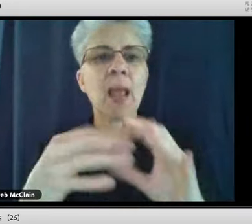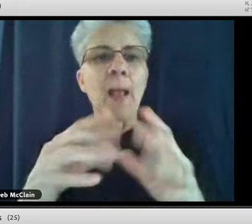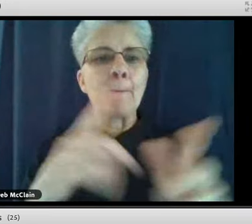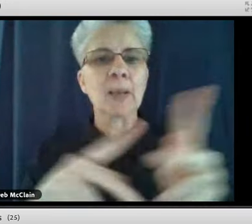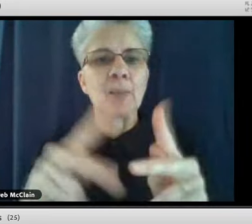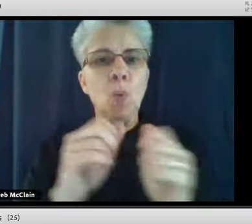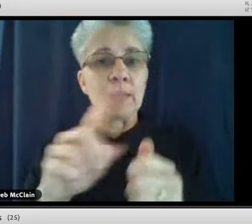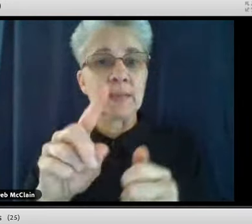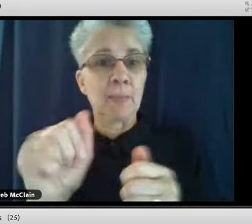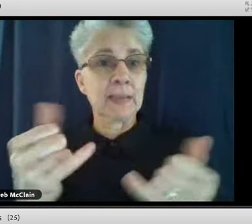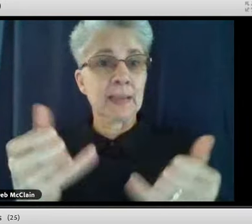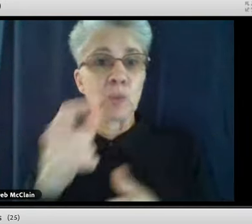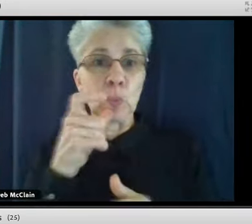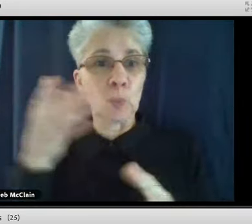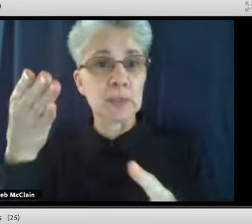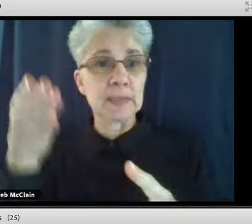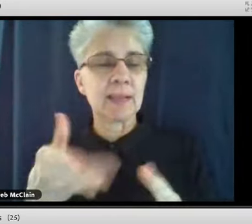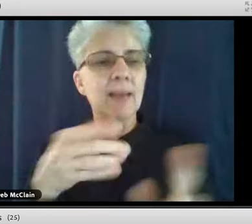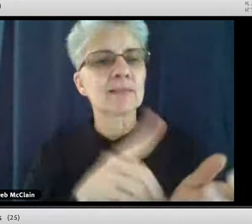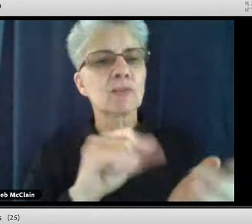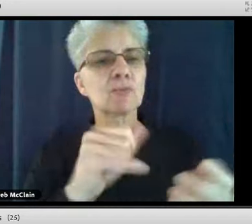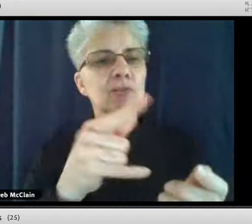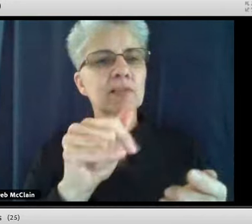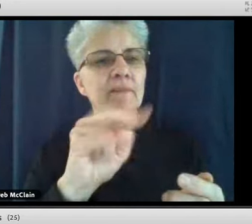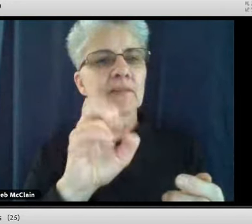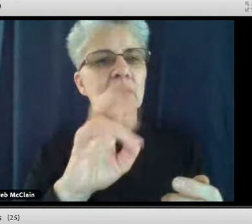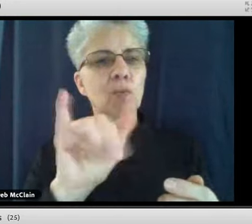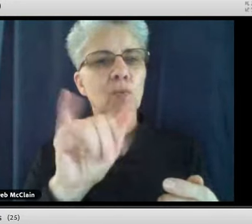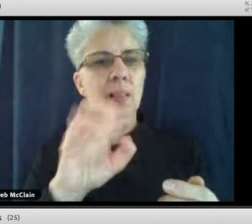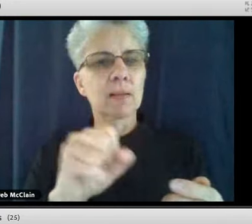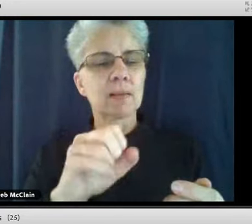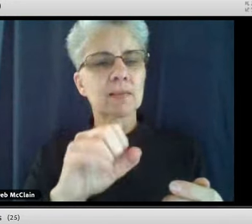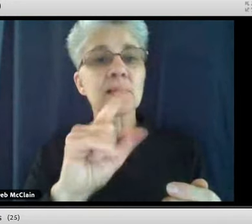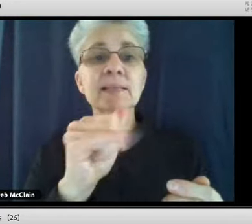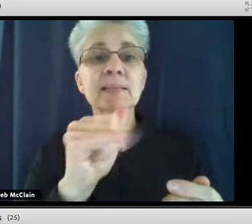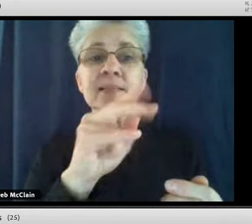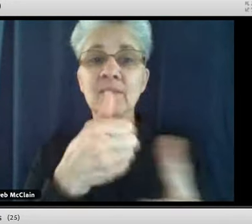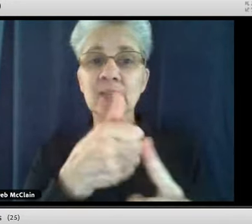And today's presenter, Dr. Stephanie Rollins. Stephanie Rollins is a research